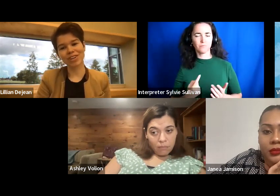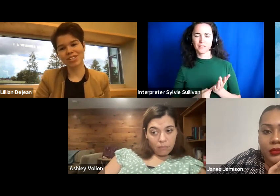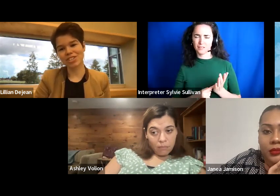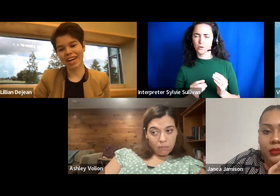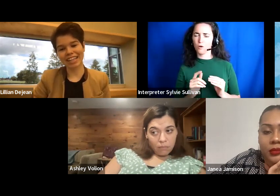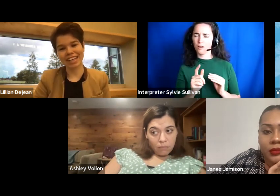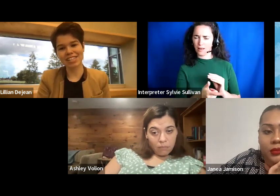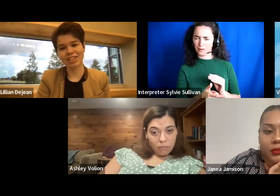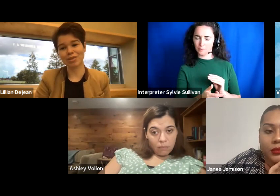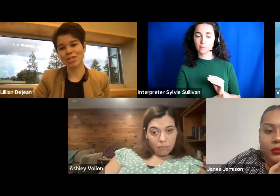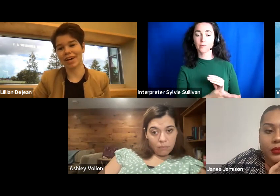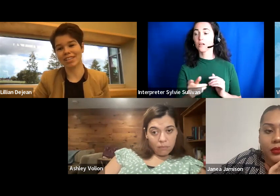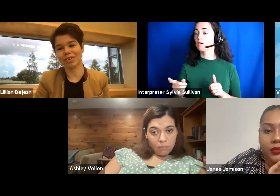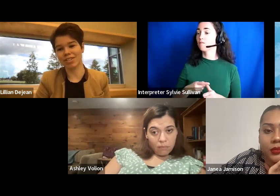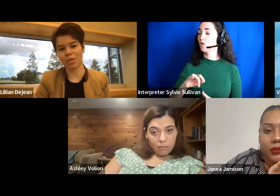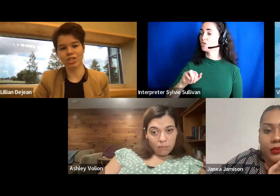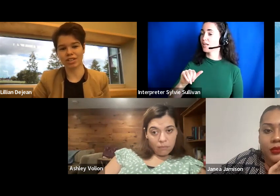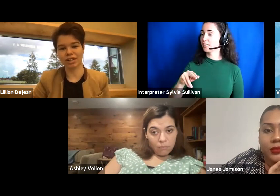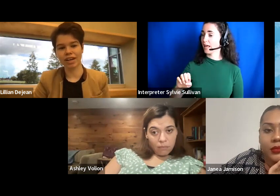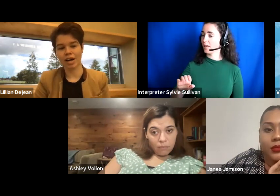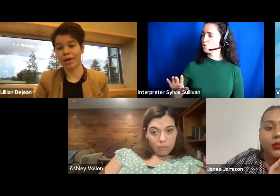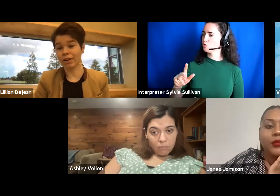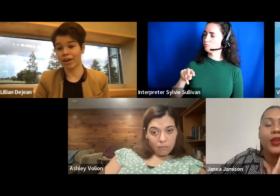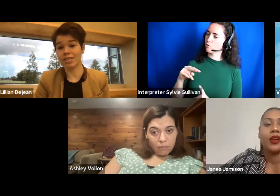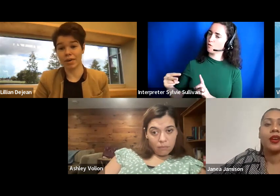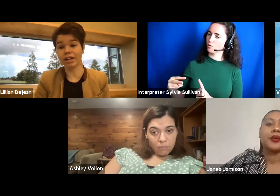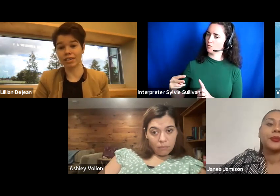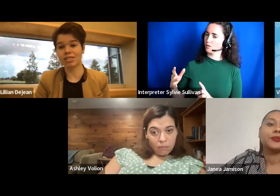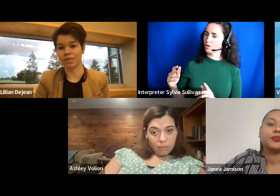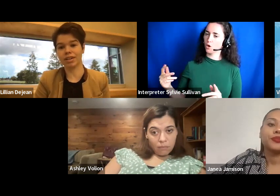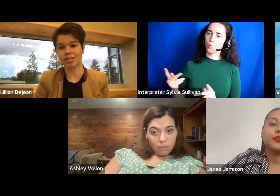But first, Janet, i'd like to hear your perspective on this question about the greatest barriers to voting accessibility.